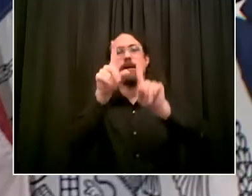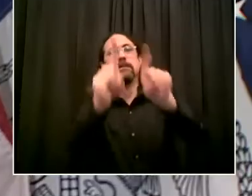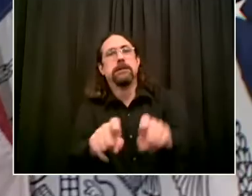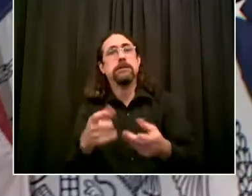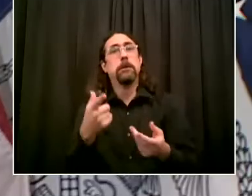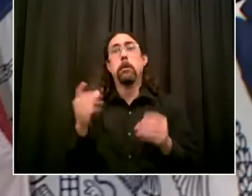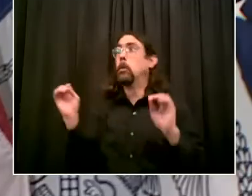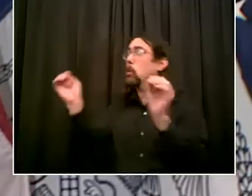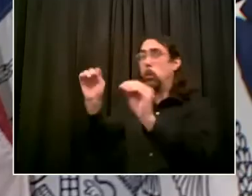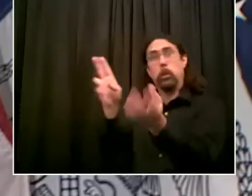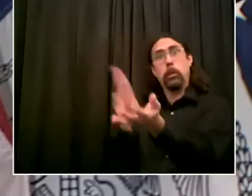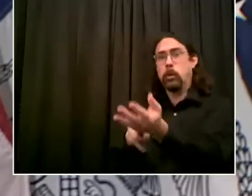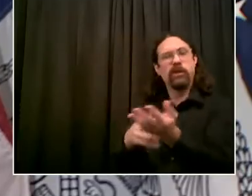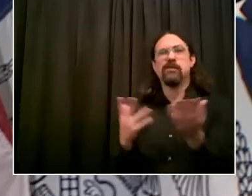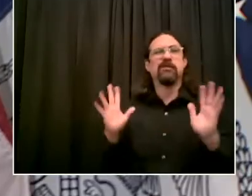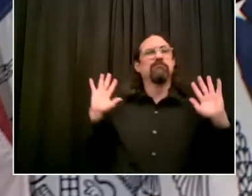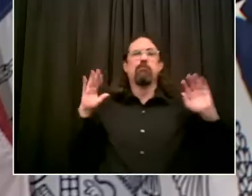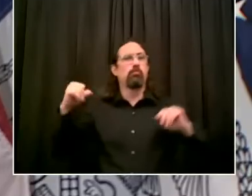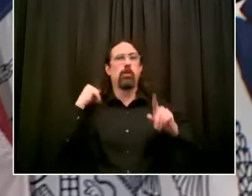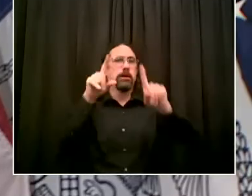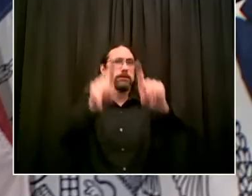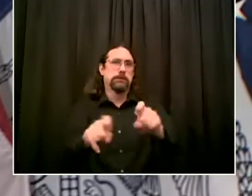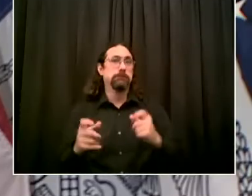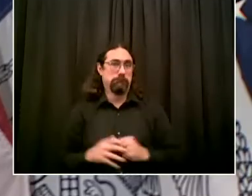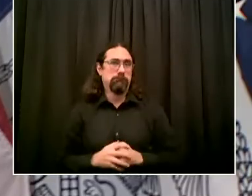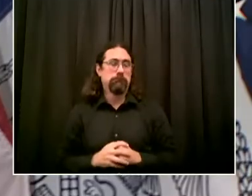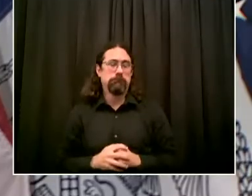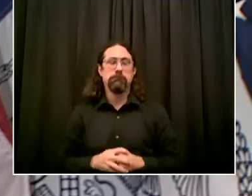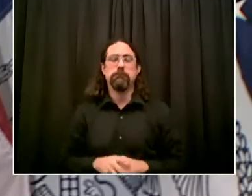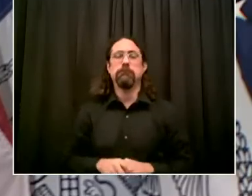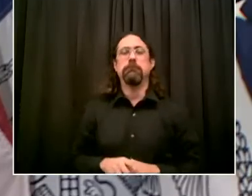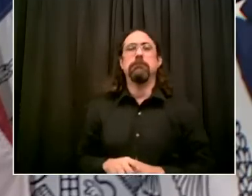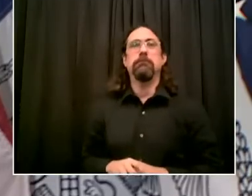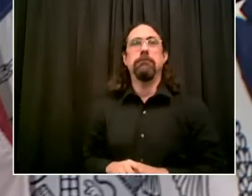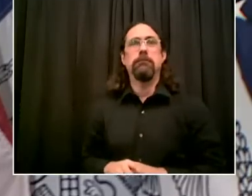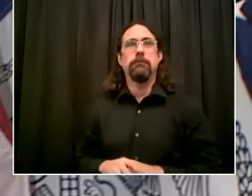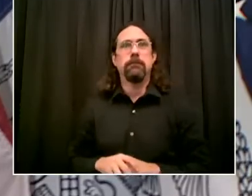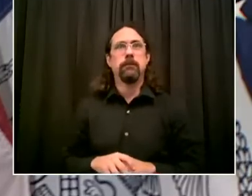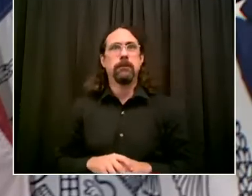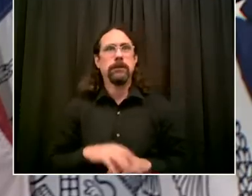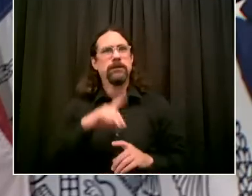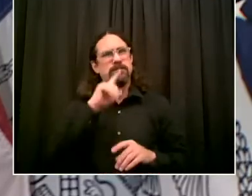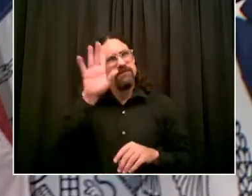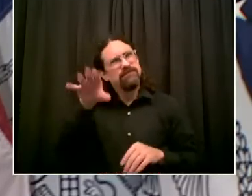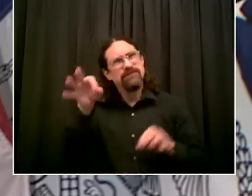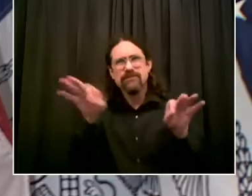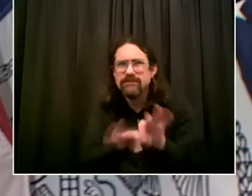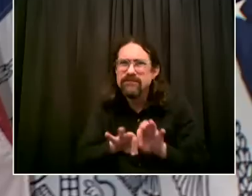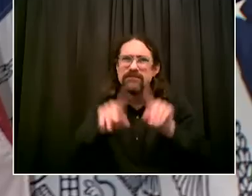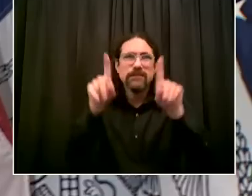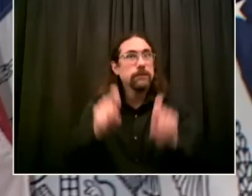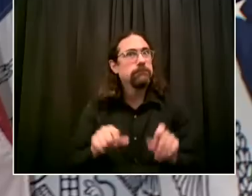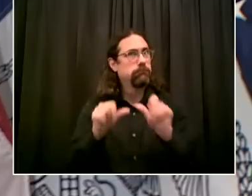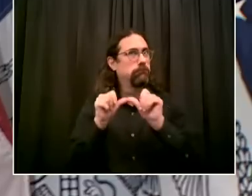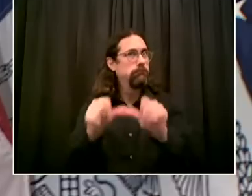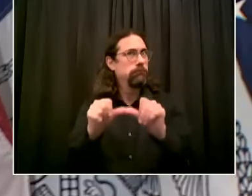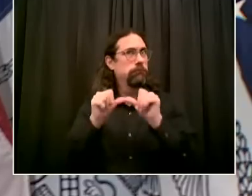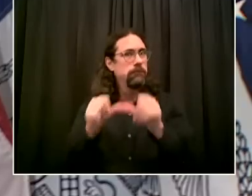LOOK, FROM THE VERY BEGINNING, THIS HAS BEEN TTHEKE Y ISSUE.